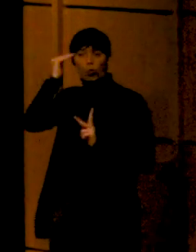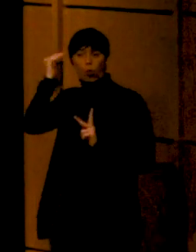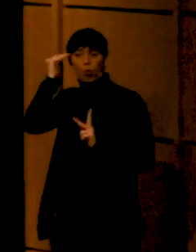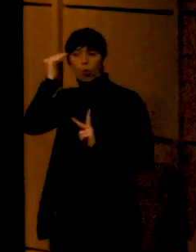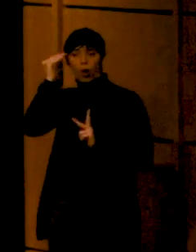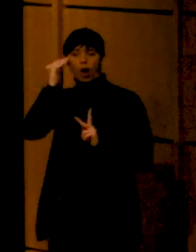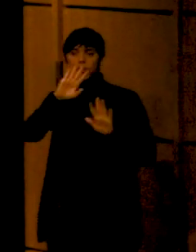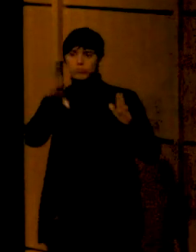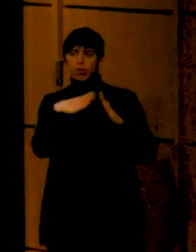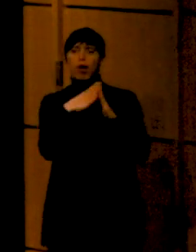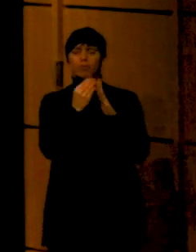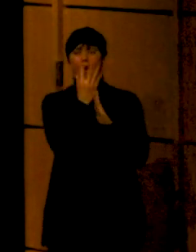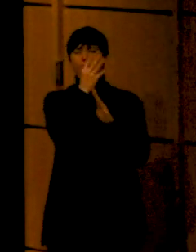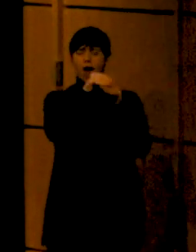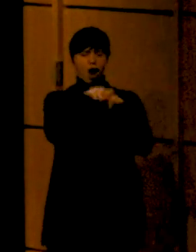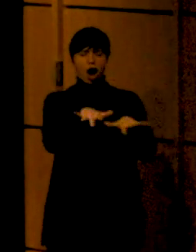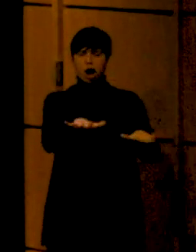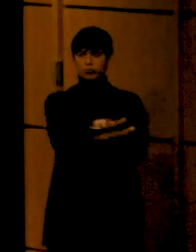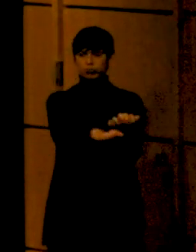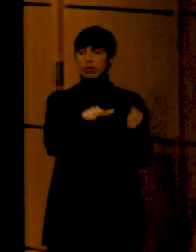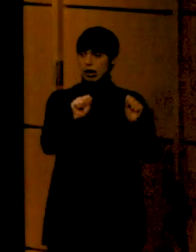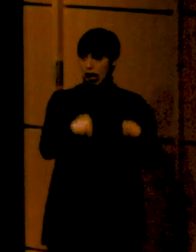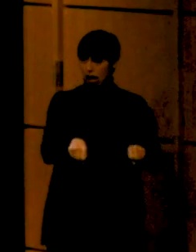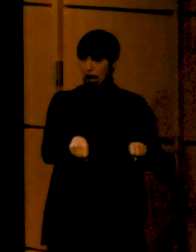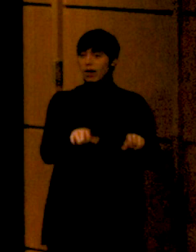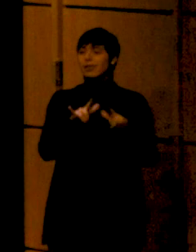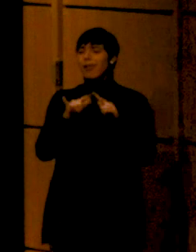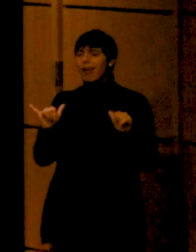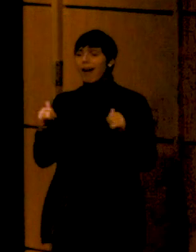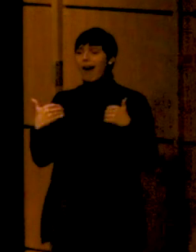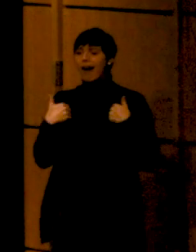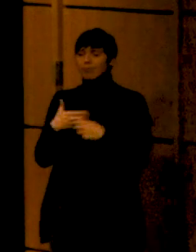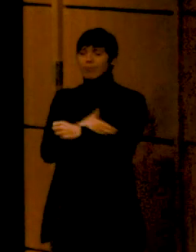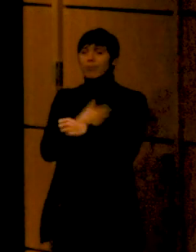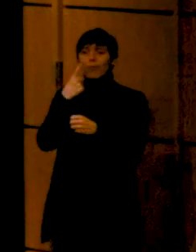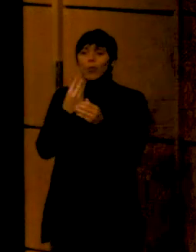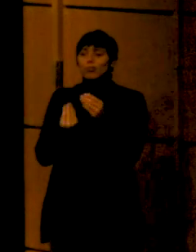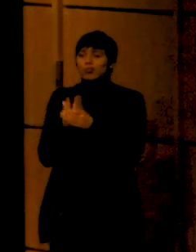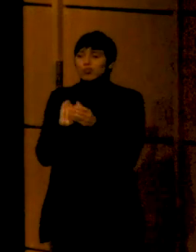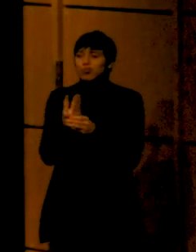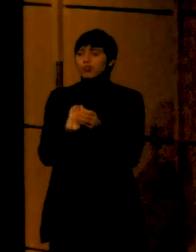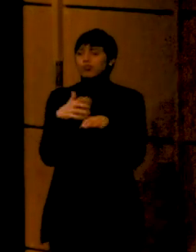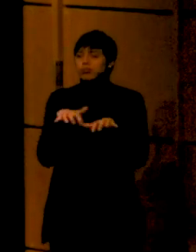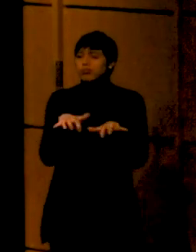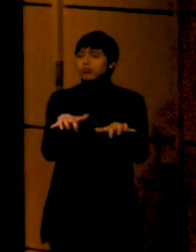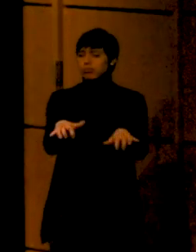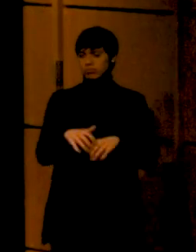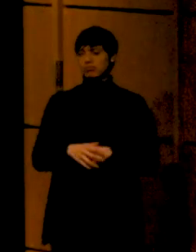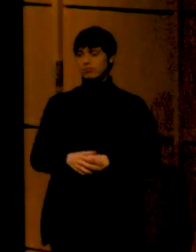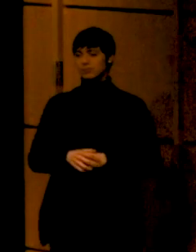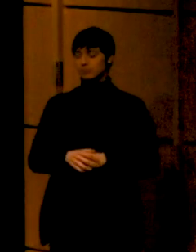but after that great regeneration.